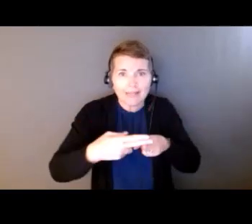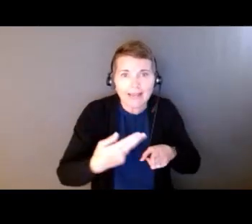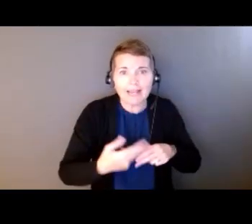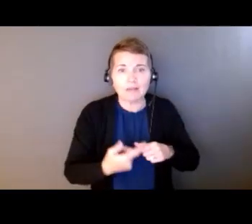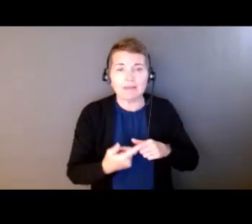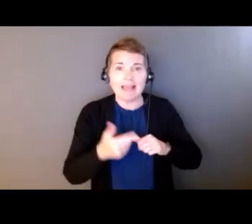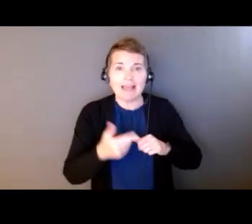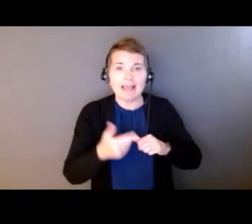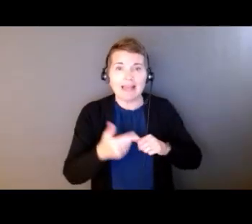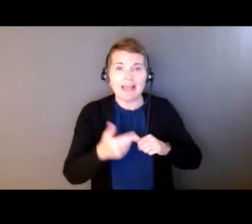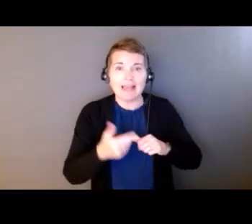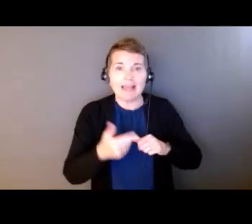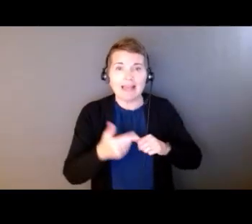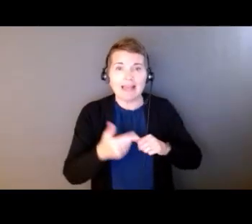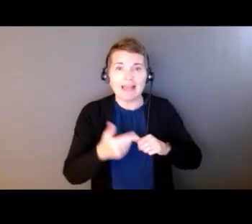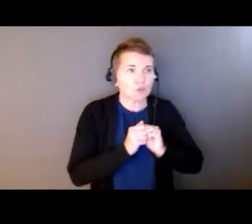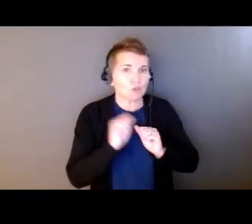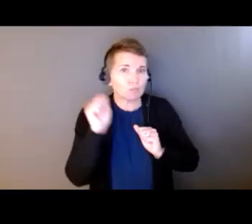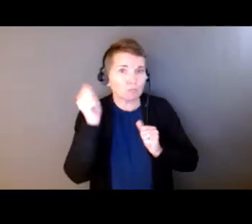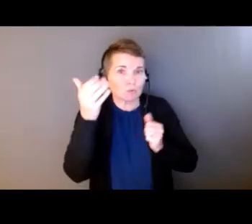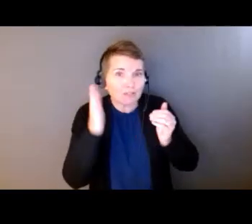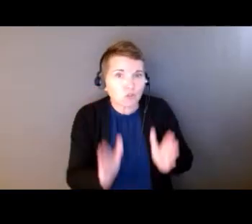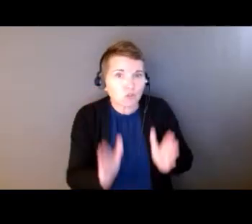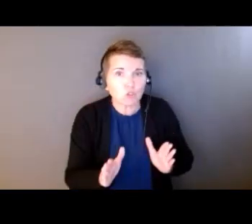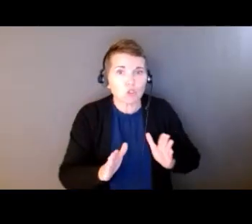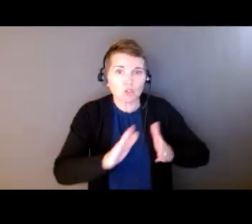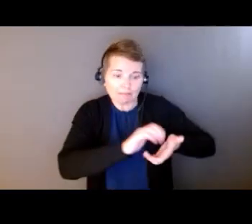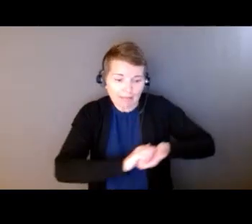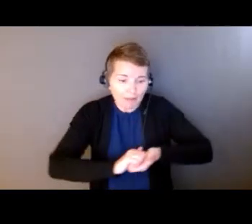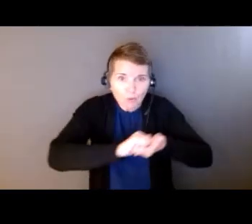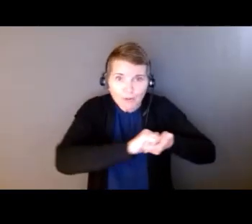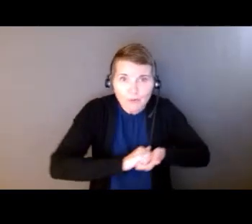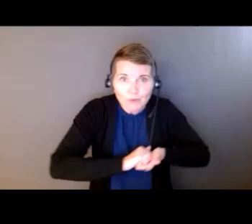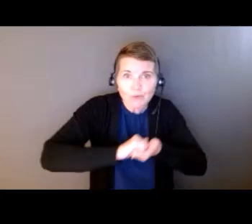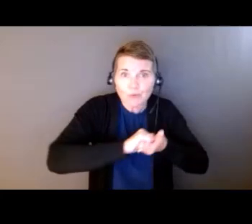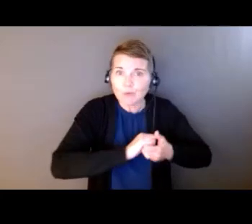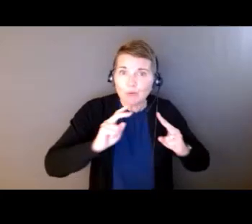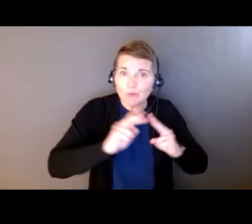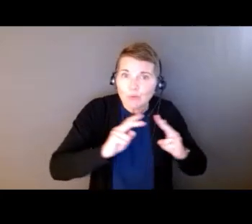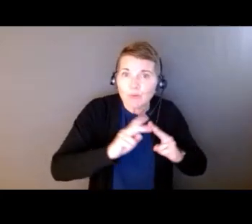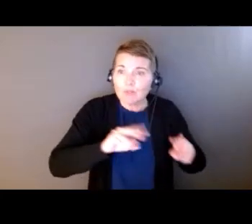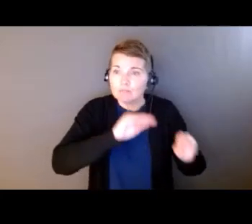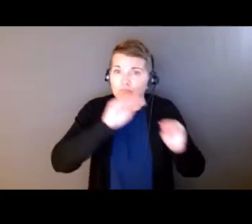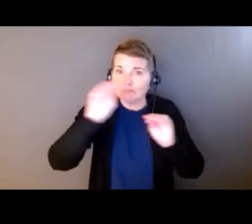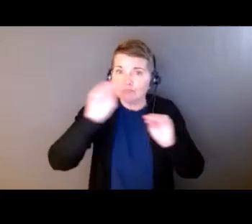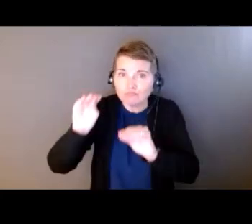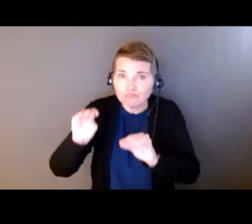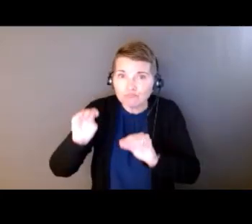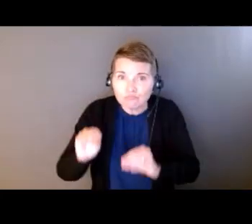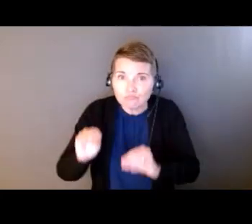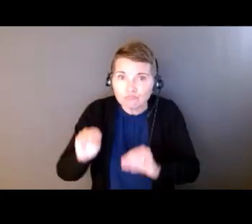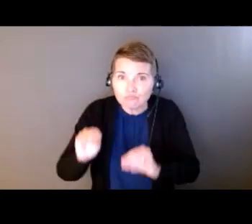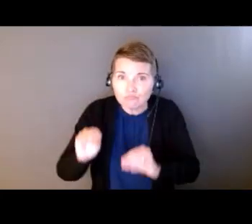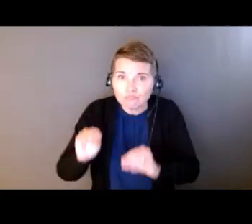collaborators involved in the project, and further define those roles and involvement in the tour.